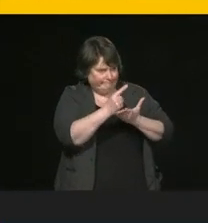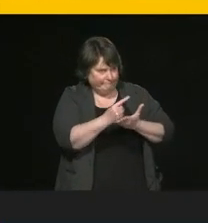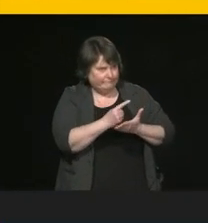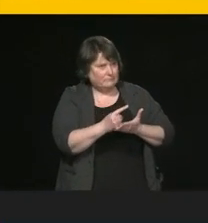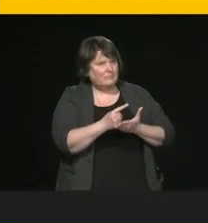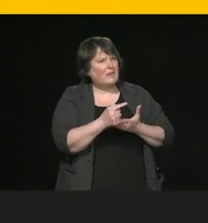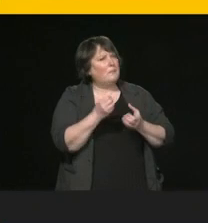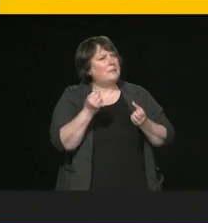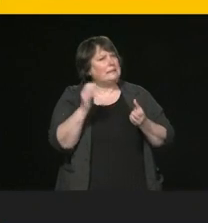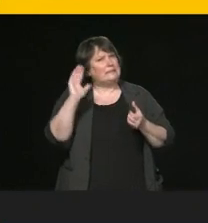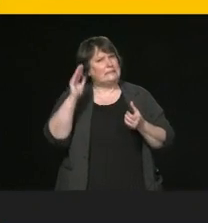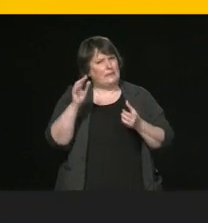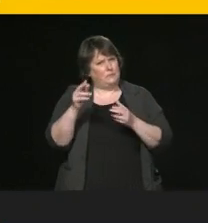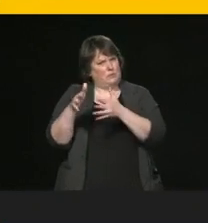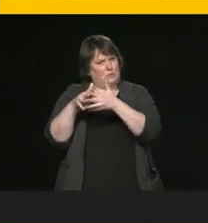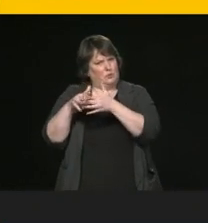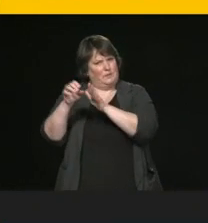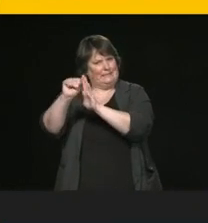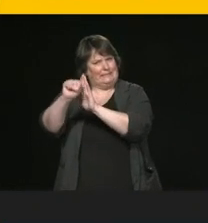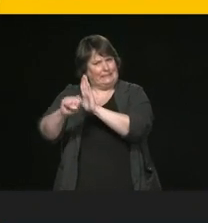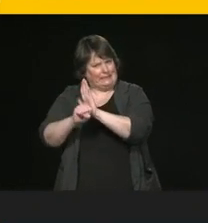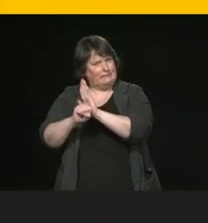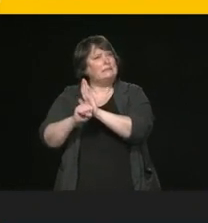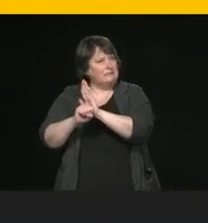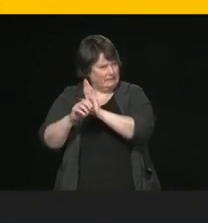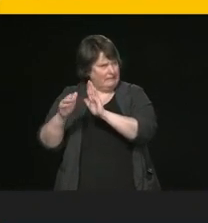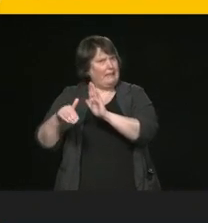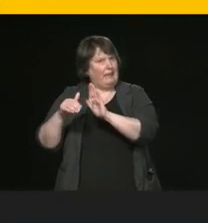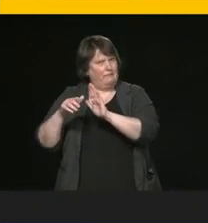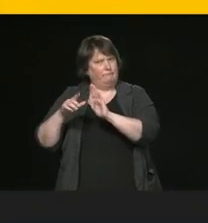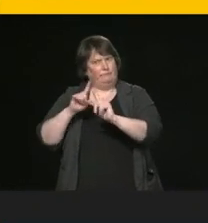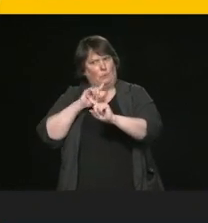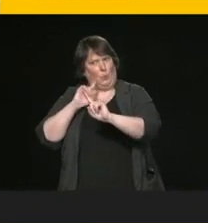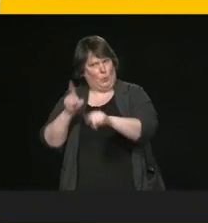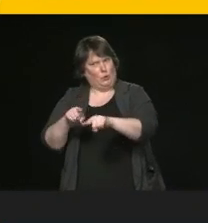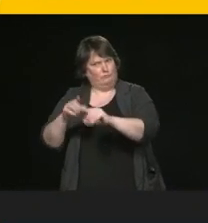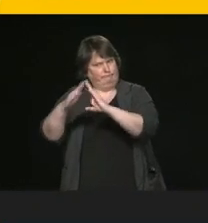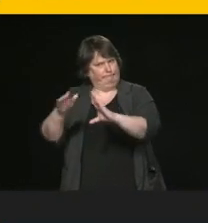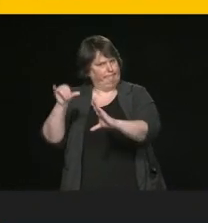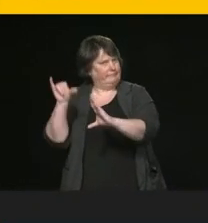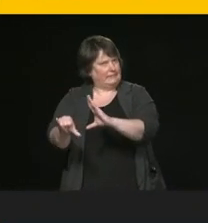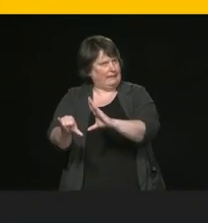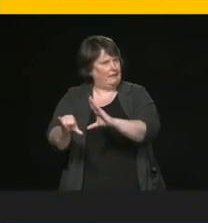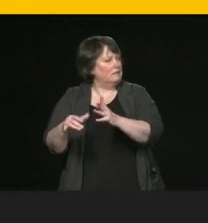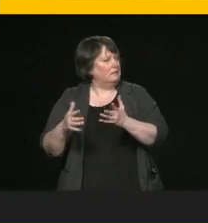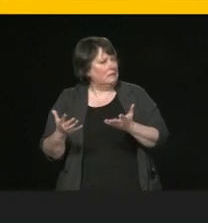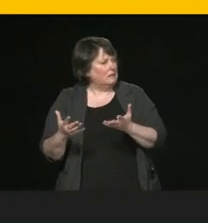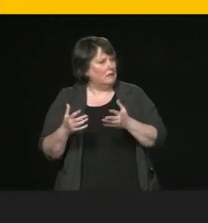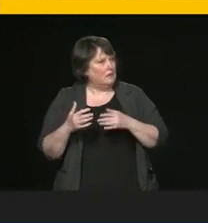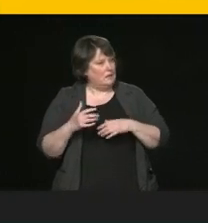NEEDED FOR WEEKS. MANY STATES IN THE U.S. HAVE